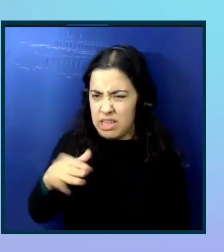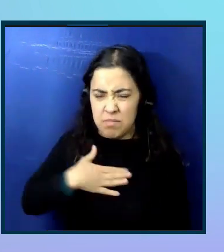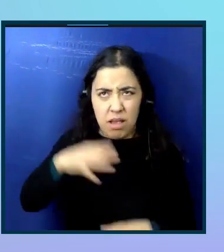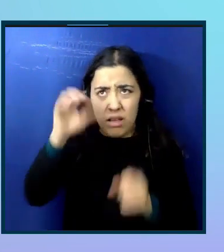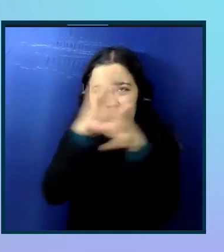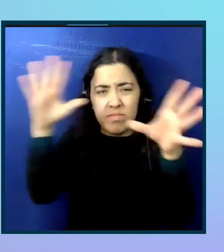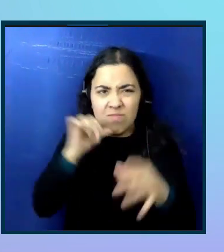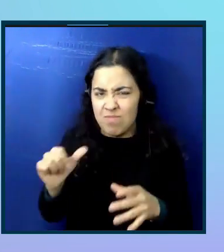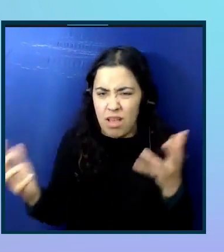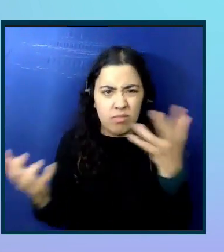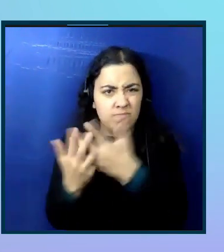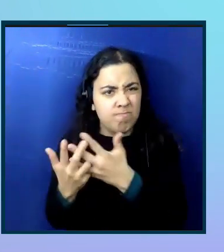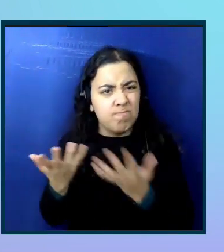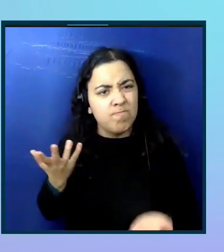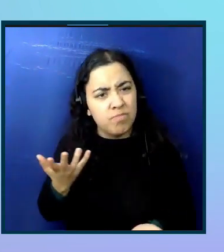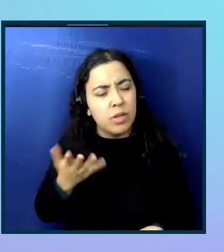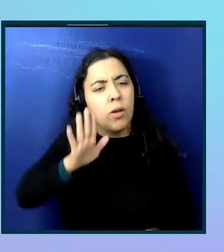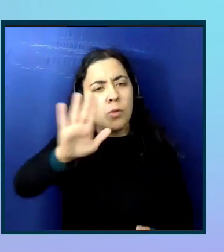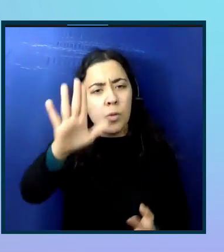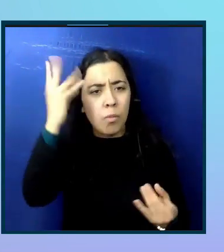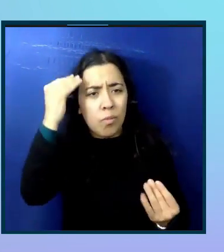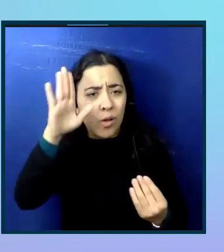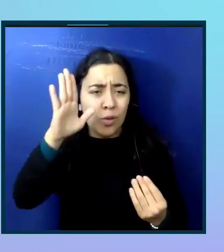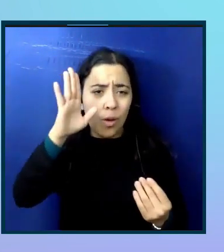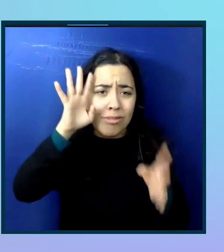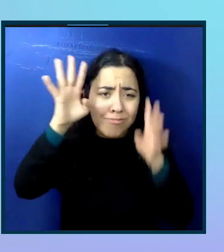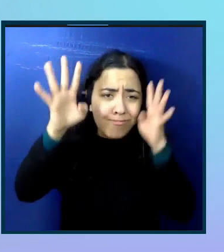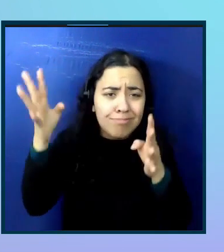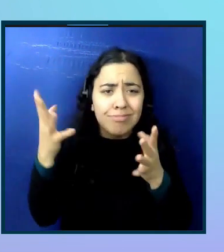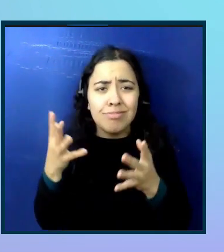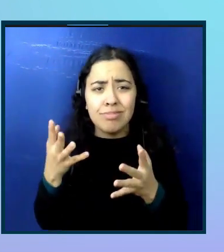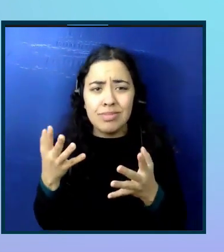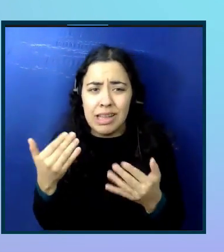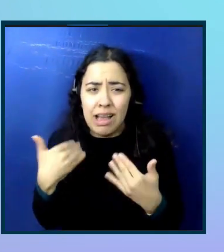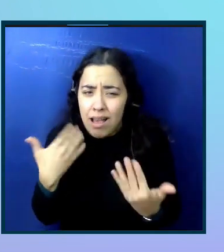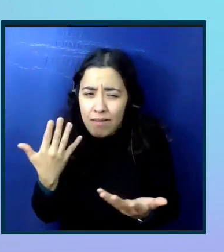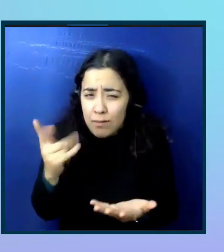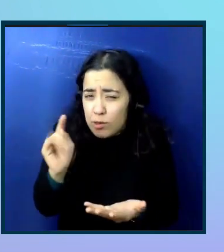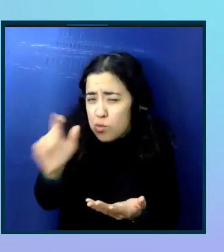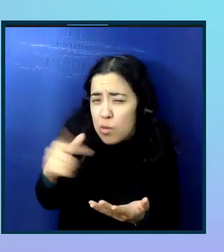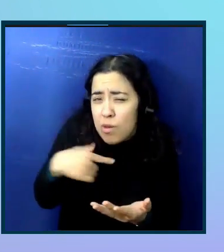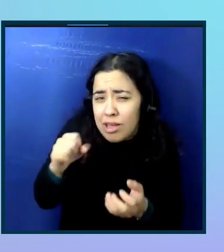Do you have ideas or thoughts on, is there a certain tool I can use to help me